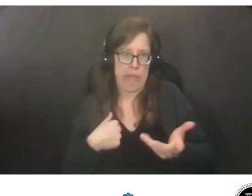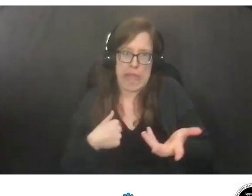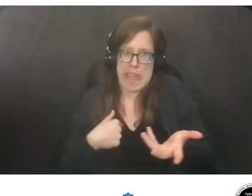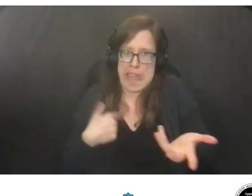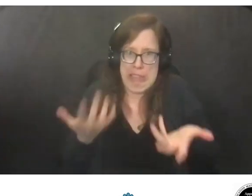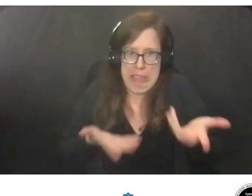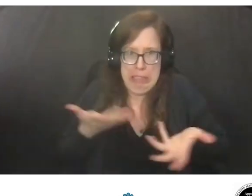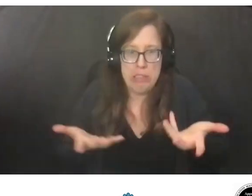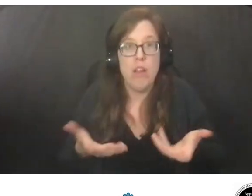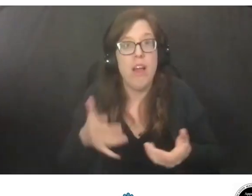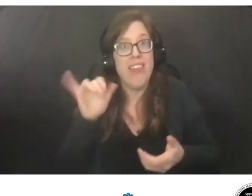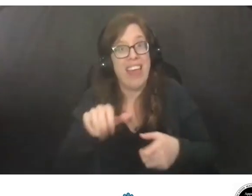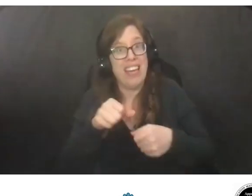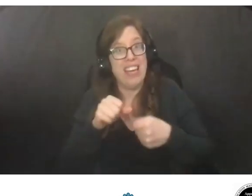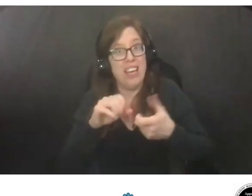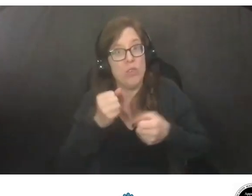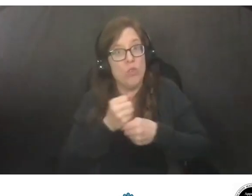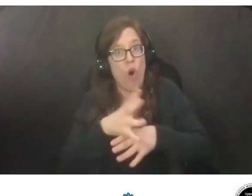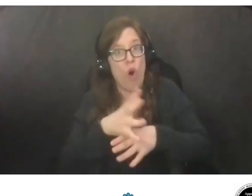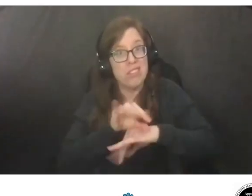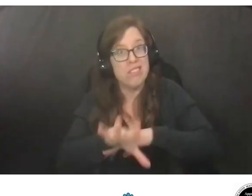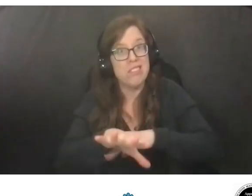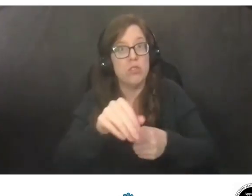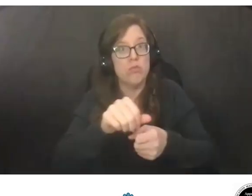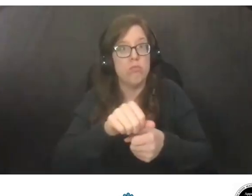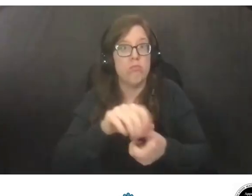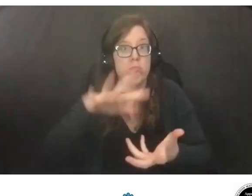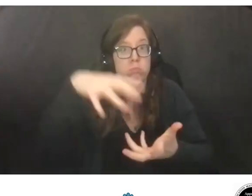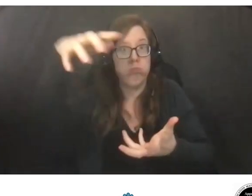That can cause distress, and we see